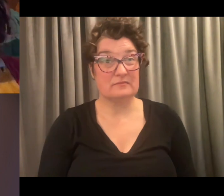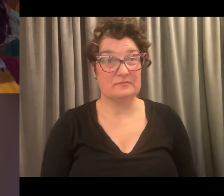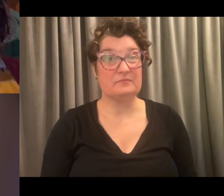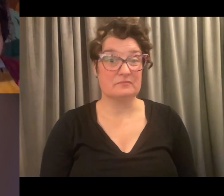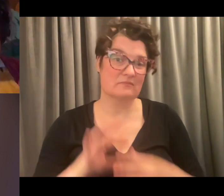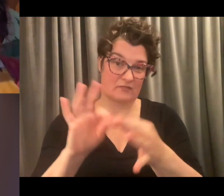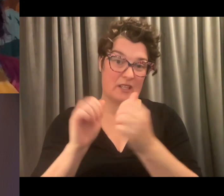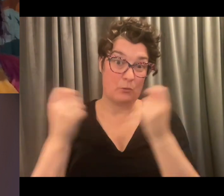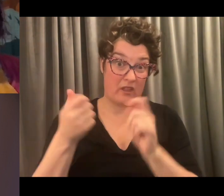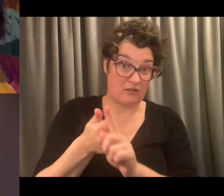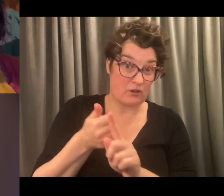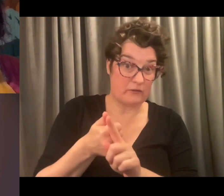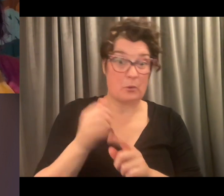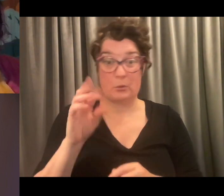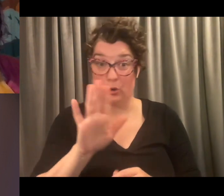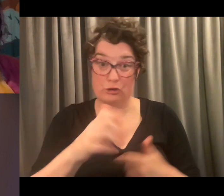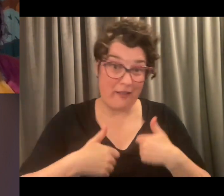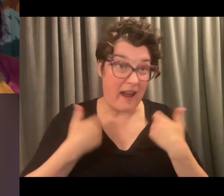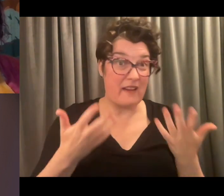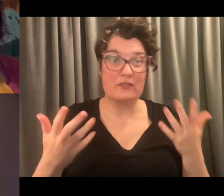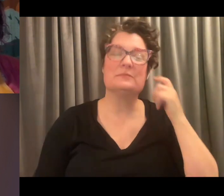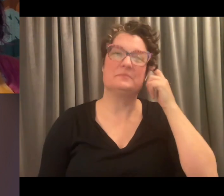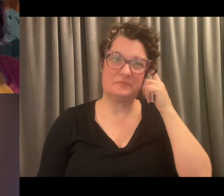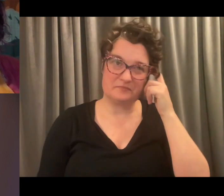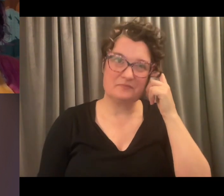Never: Yeah, so I mean, I, it's interesting because I've heard